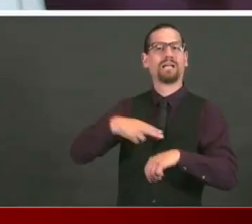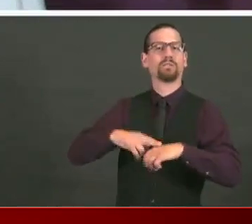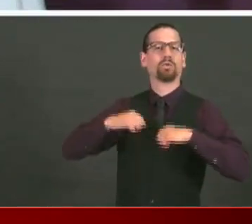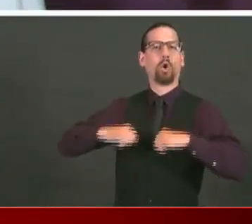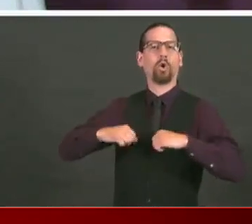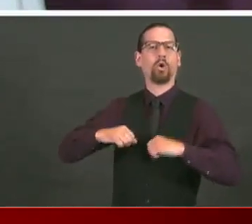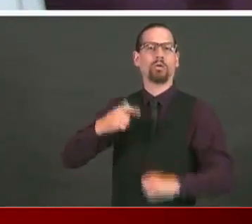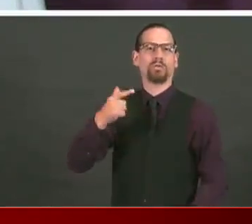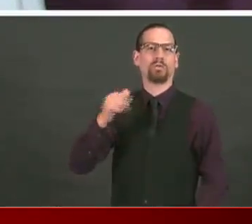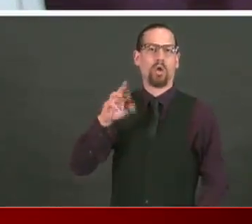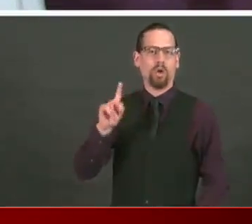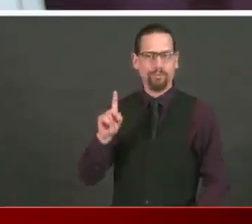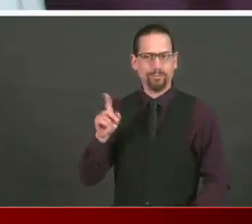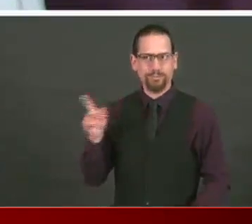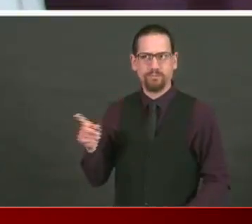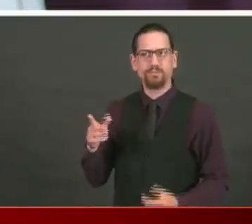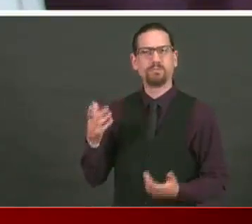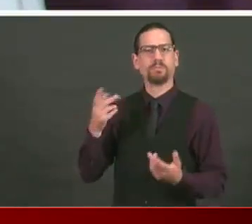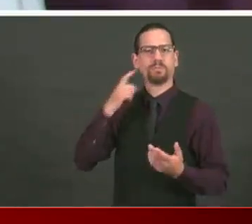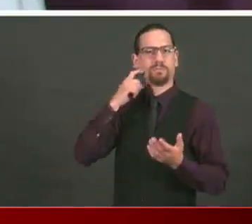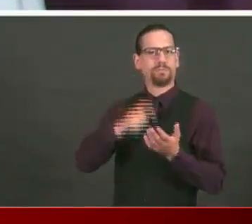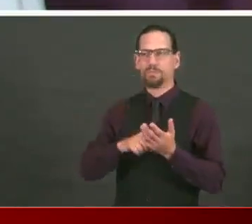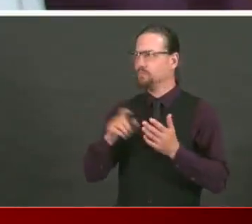WE ARE GOING TO WIND THEM DOWN.